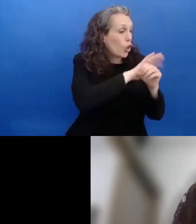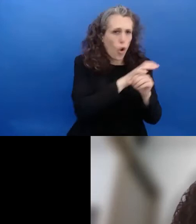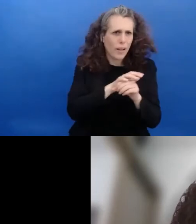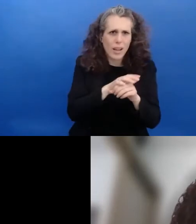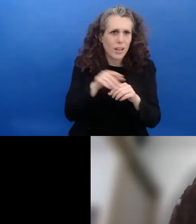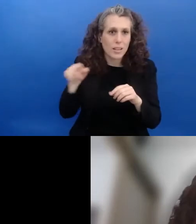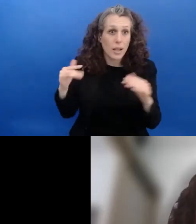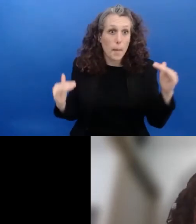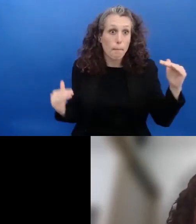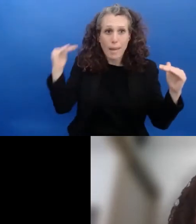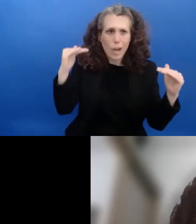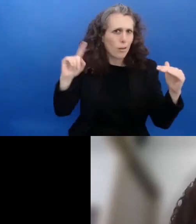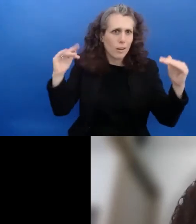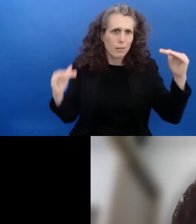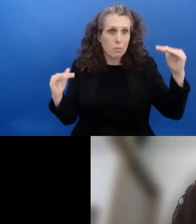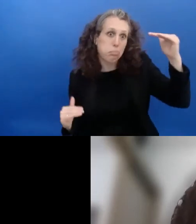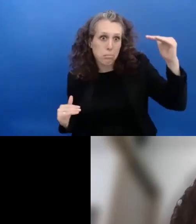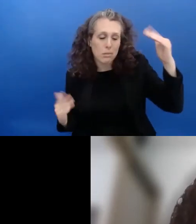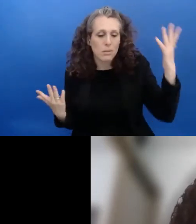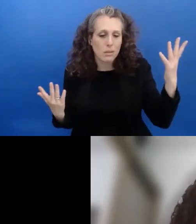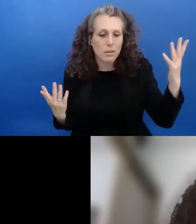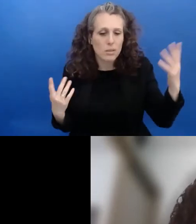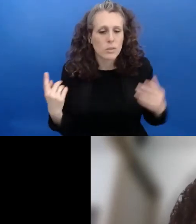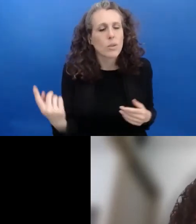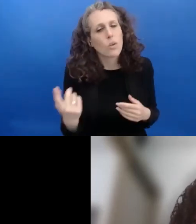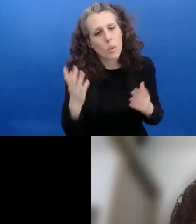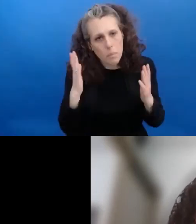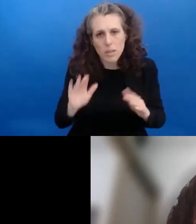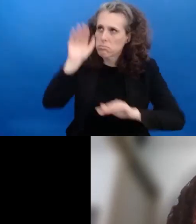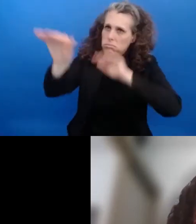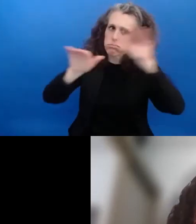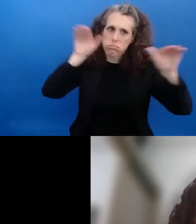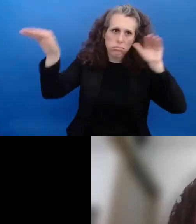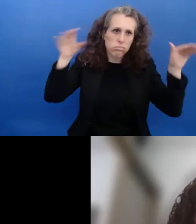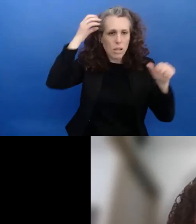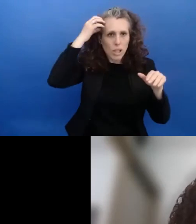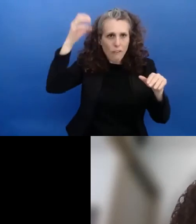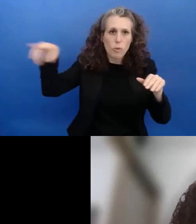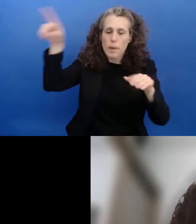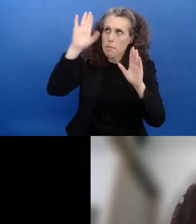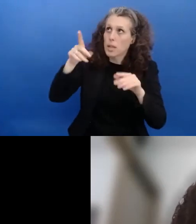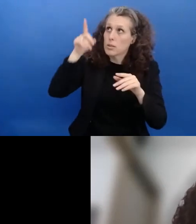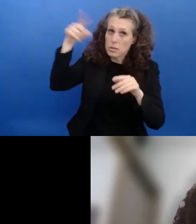and to make sure that we are included in all the recovery plans made by the governments